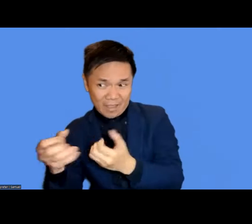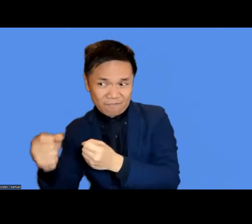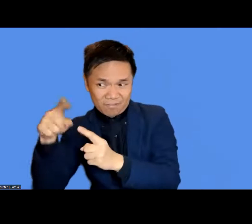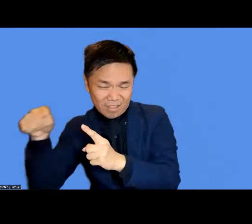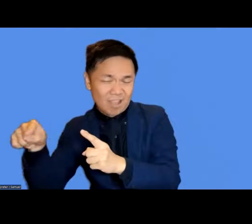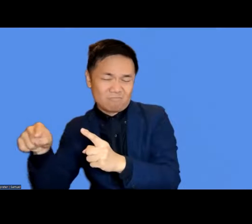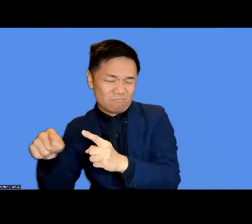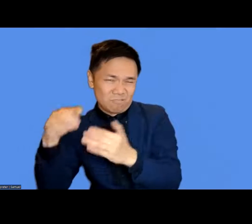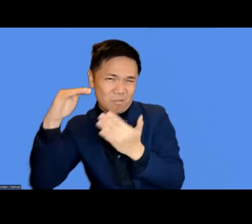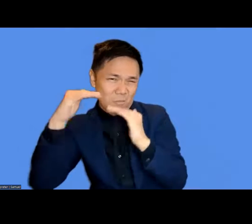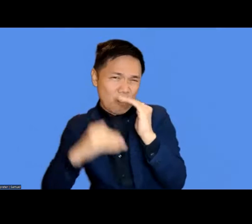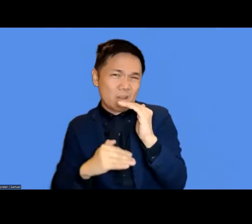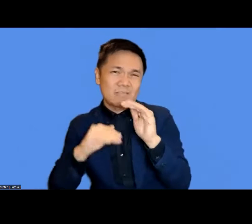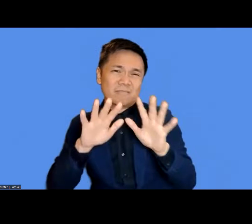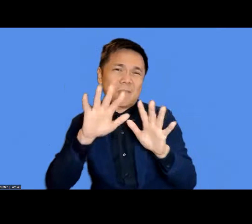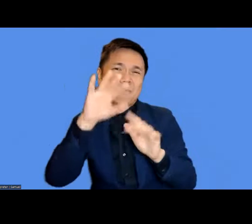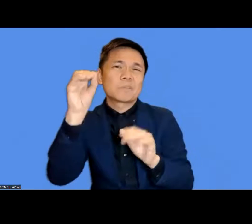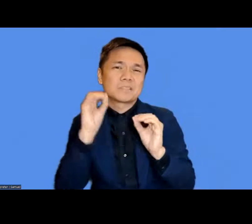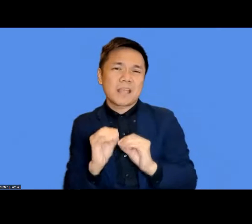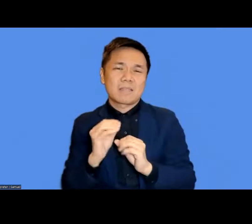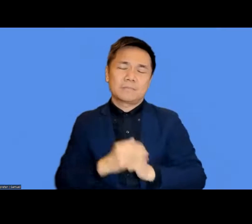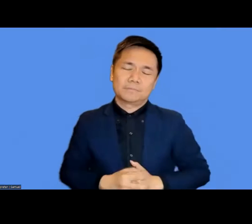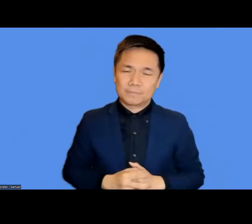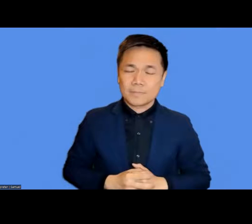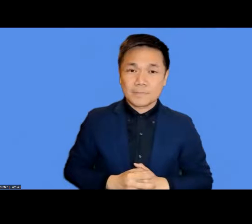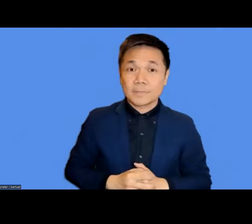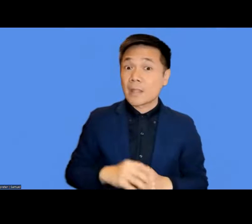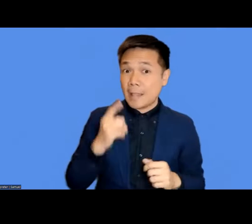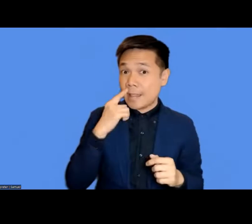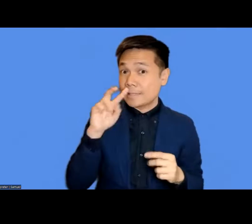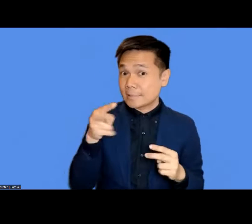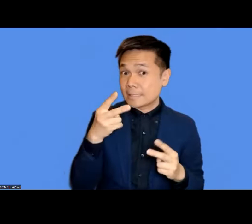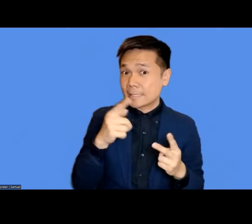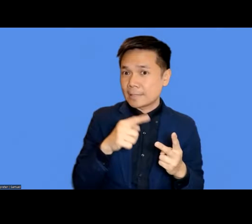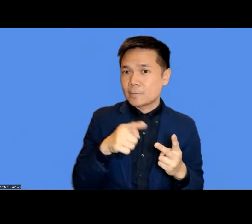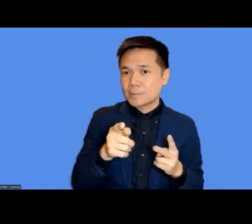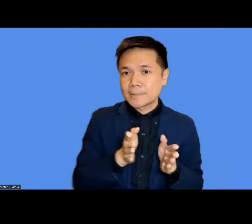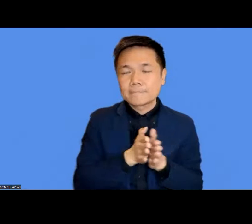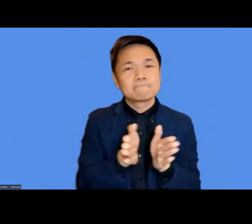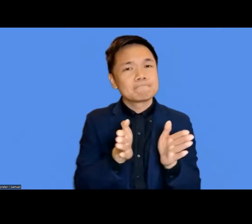The second thing to highlight as a recap of where we start in terms of the need for further